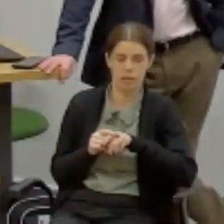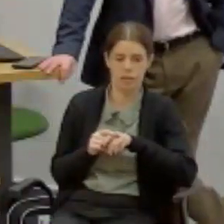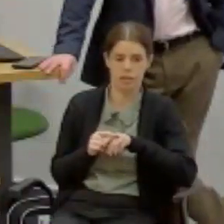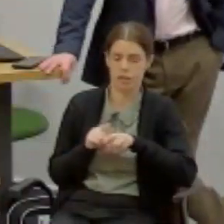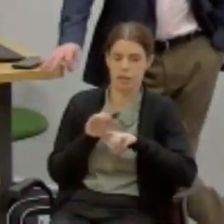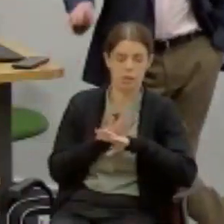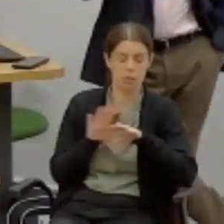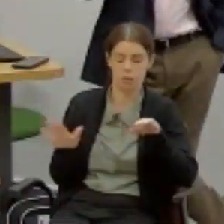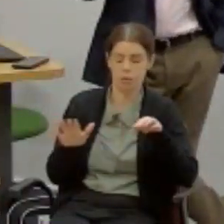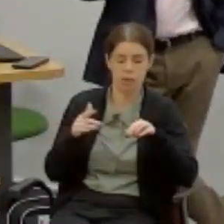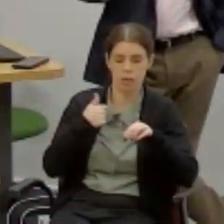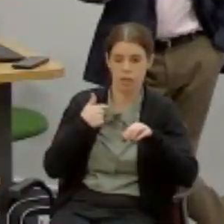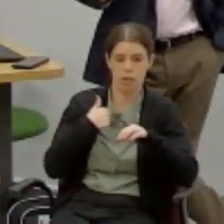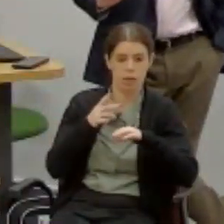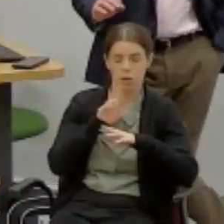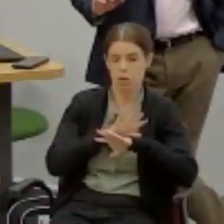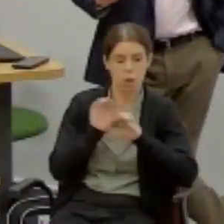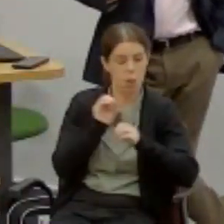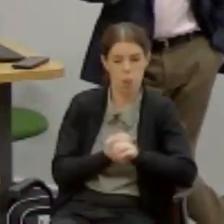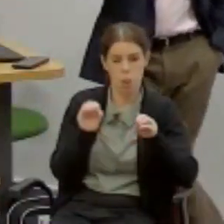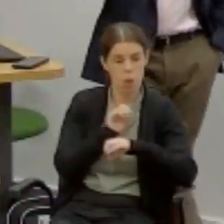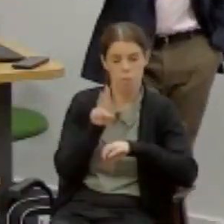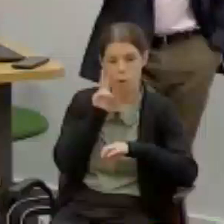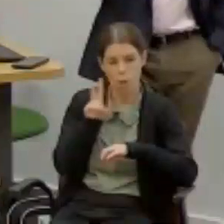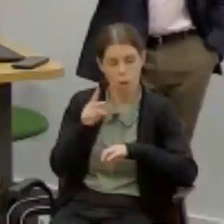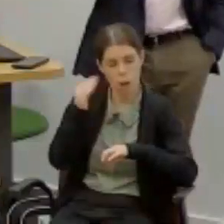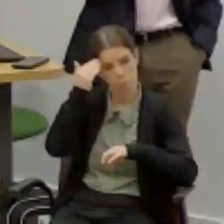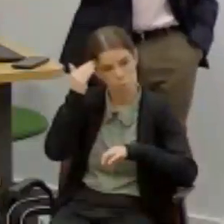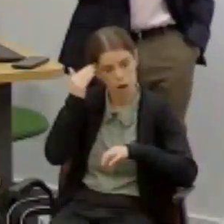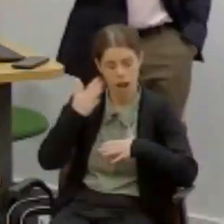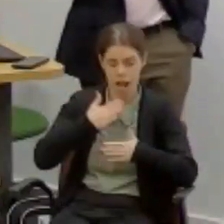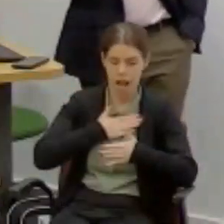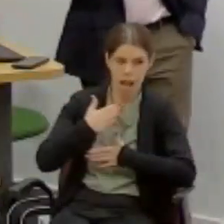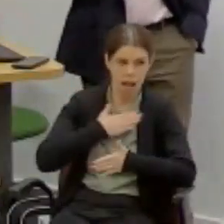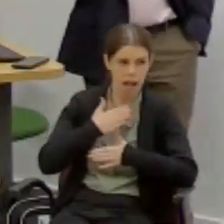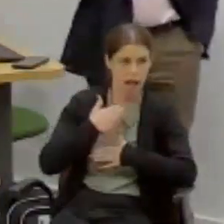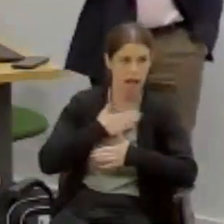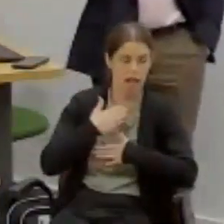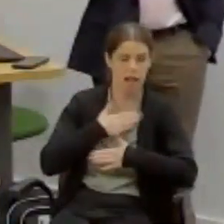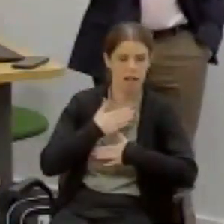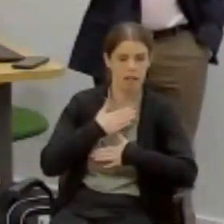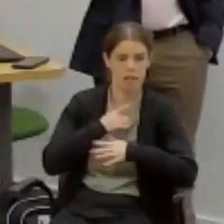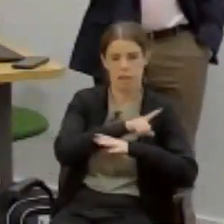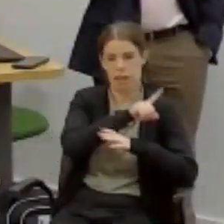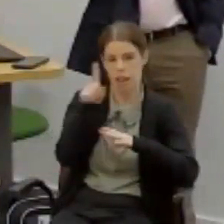We haven’t not so far nobody really look at health in mid to day life in cricket.